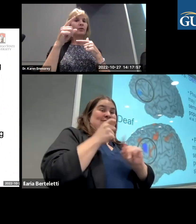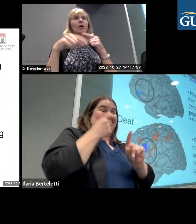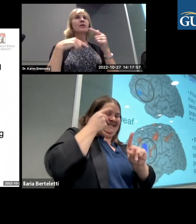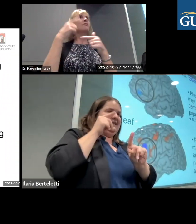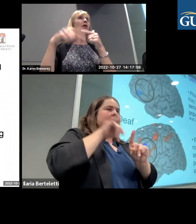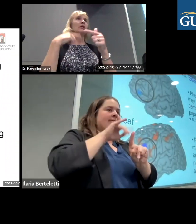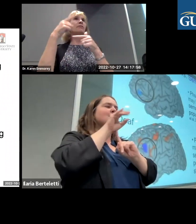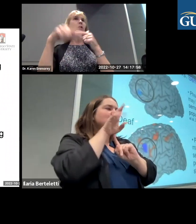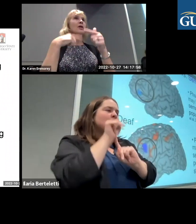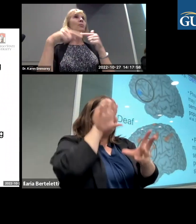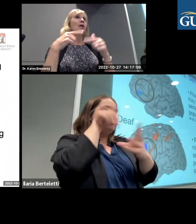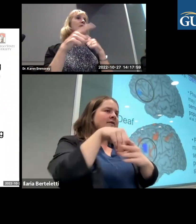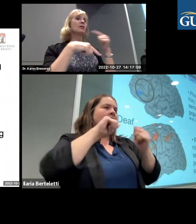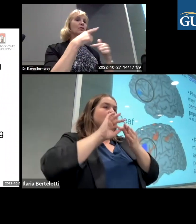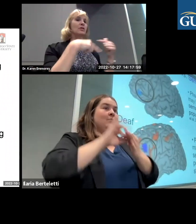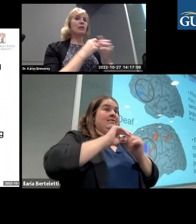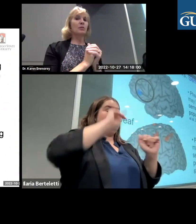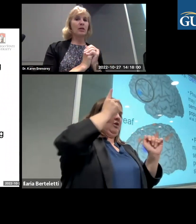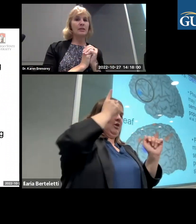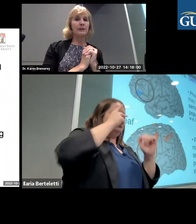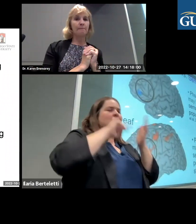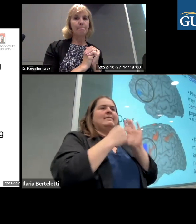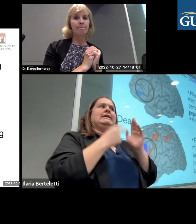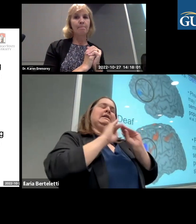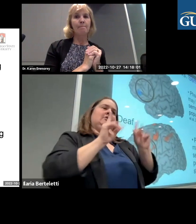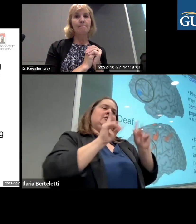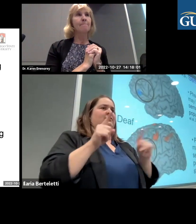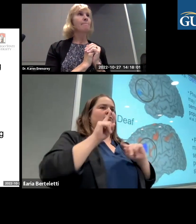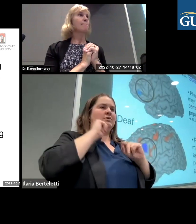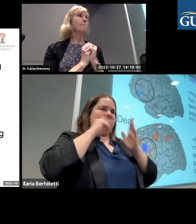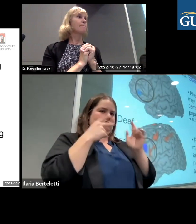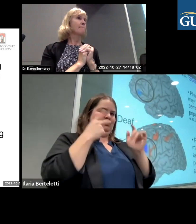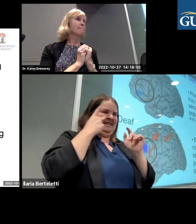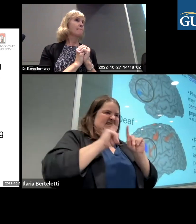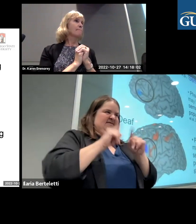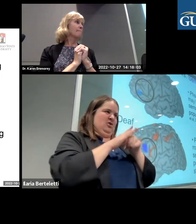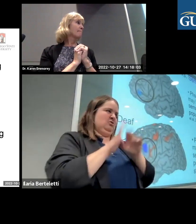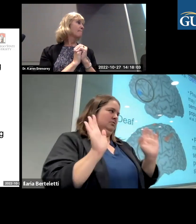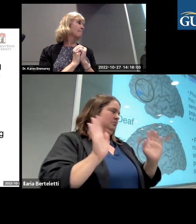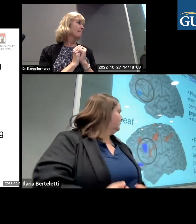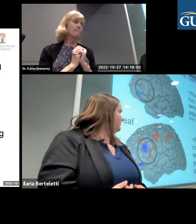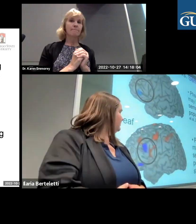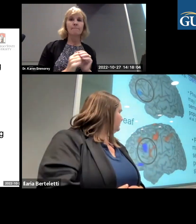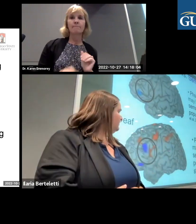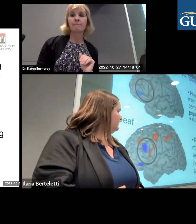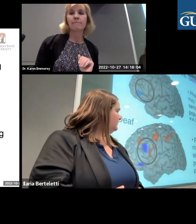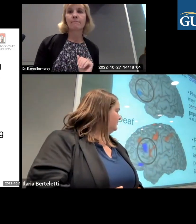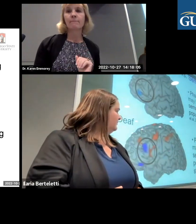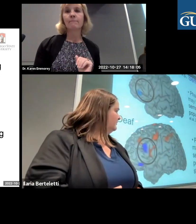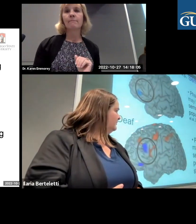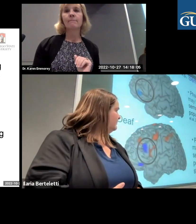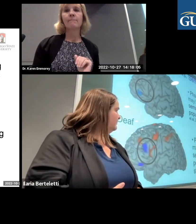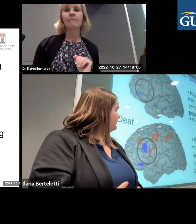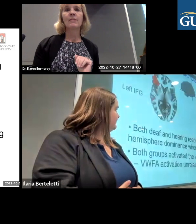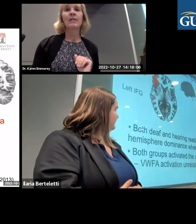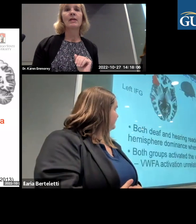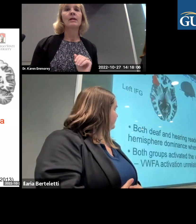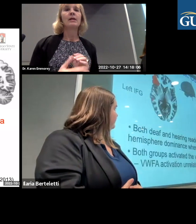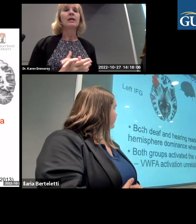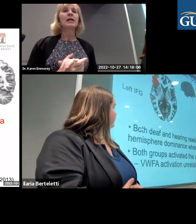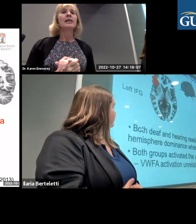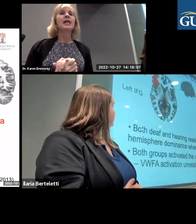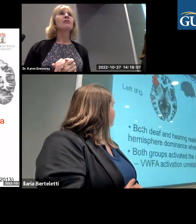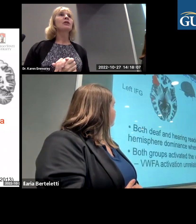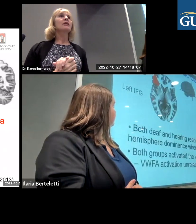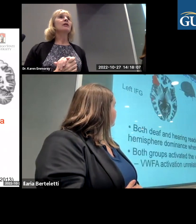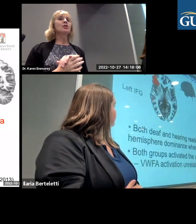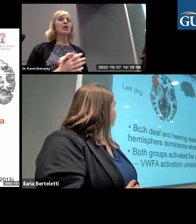Now, if we look at the conjunction of the groups, so this is regions that were active for both the hearing leaders and the deaf readers. You see this really nice, strong left hemisphere lateralization